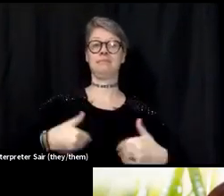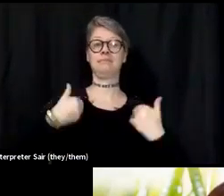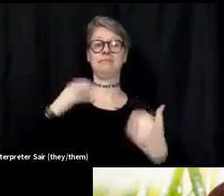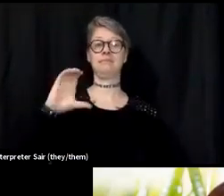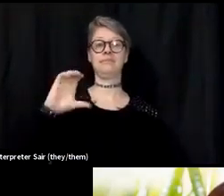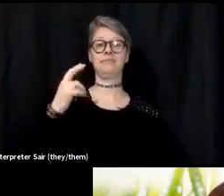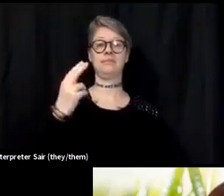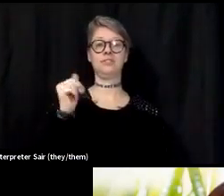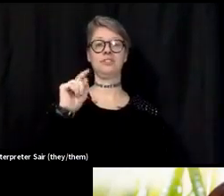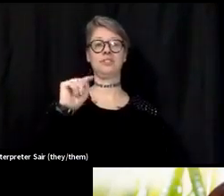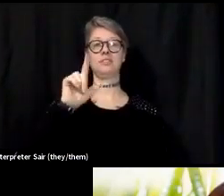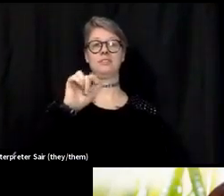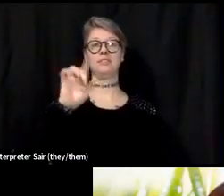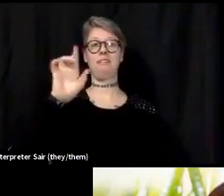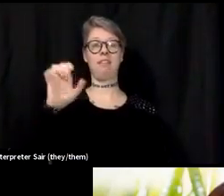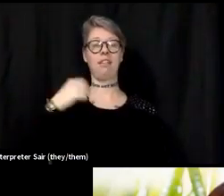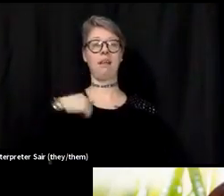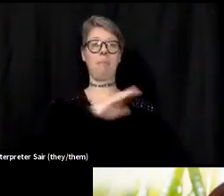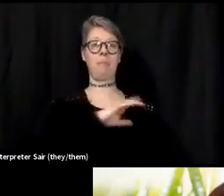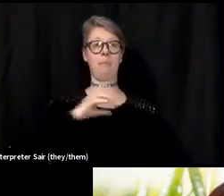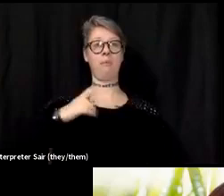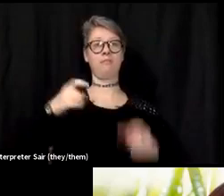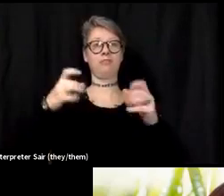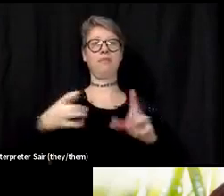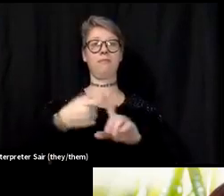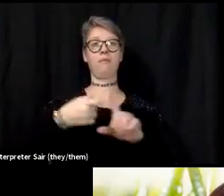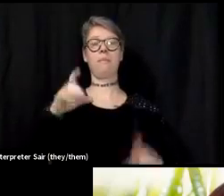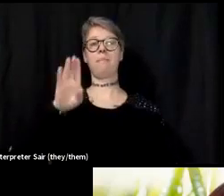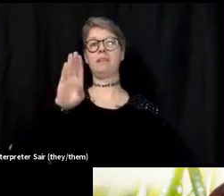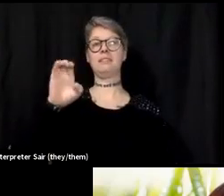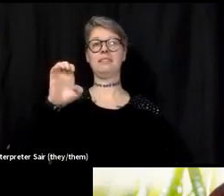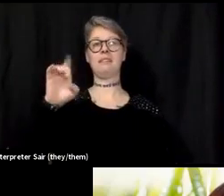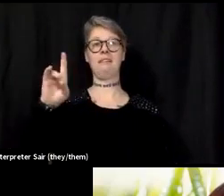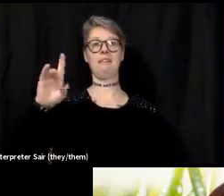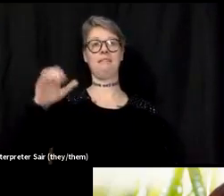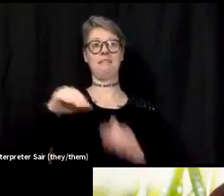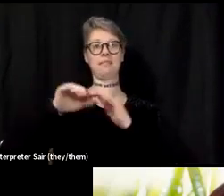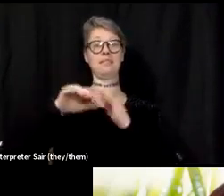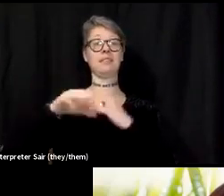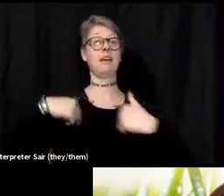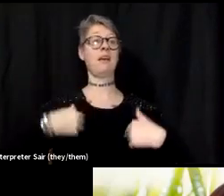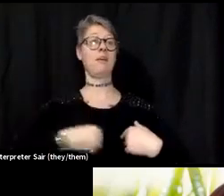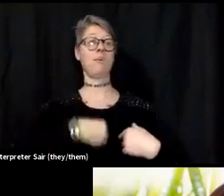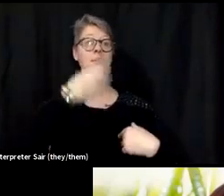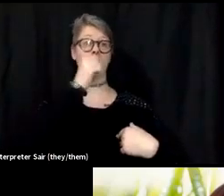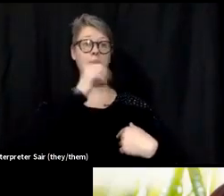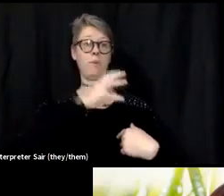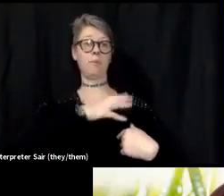I'm Chantelle, I am I'm Chantelle I am on the board of directors for bC access. ss. I am a while ss. I am a white woman was very